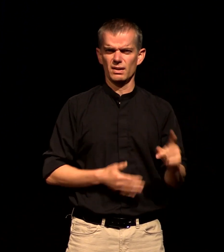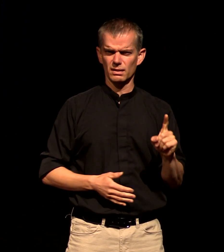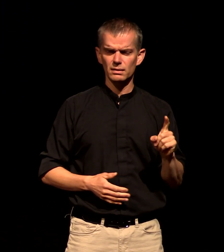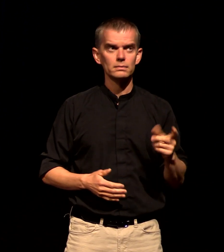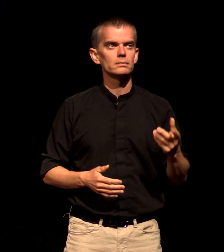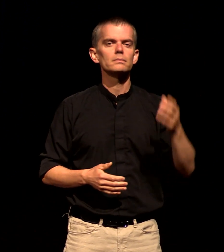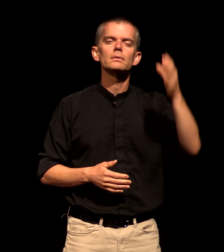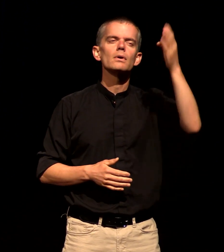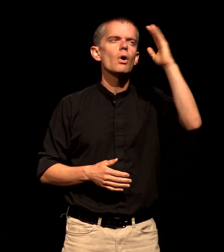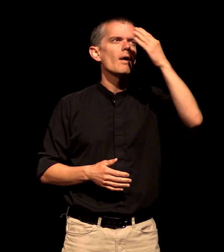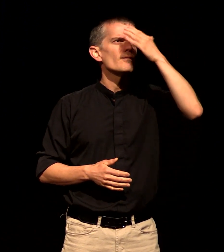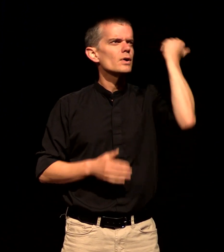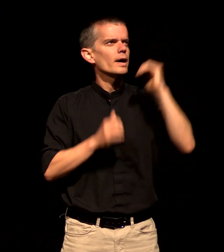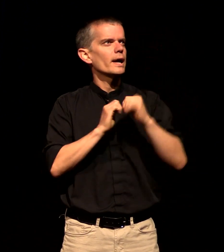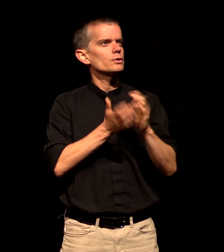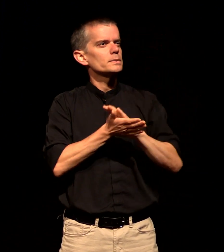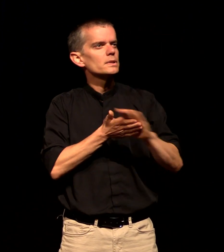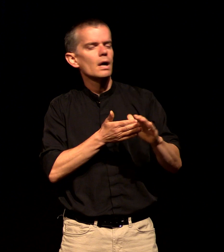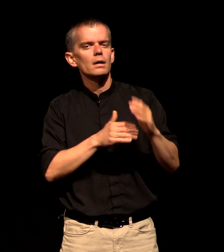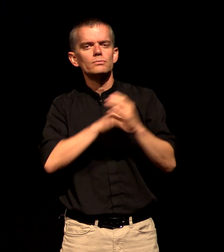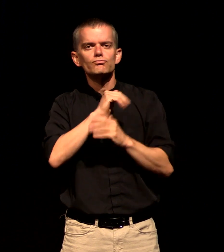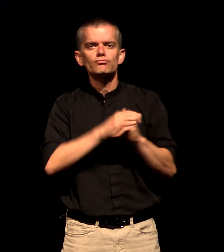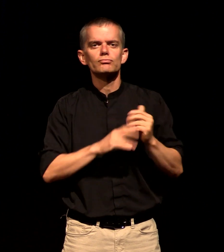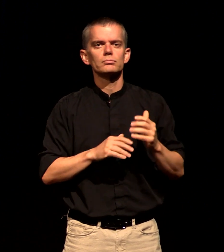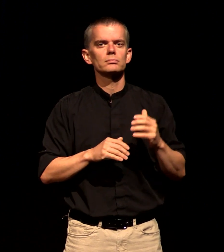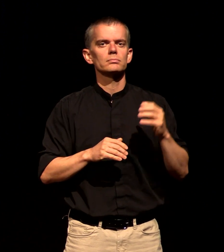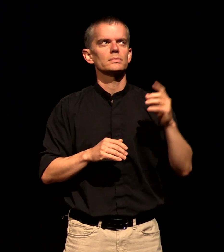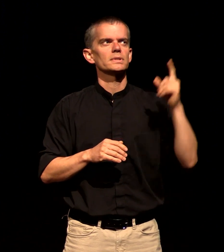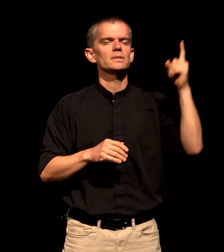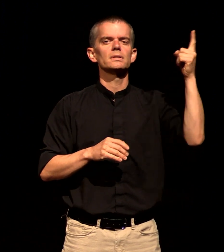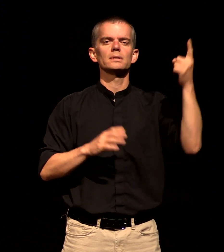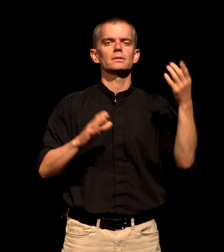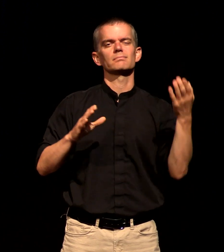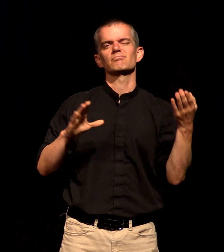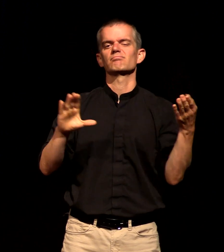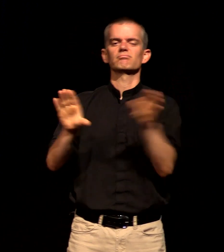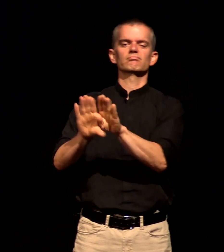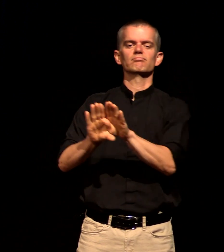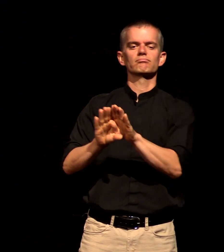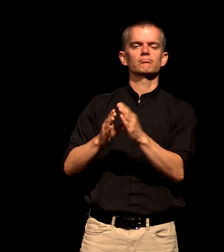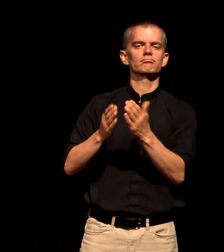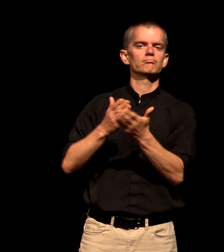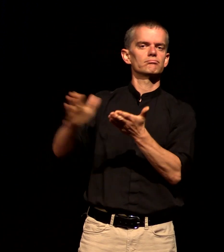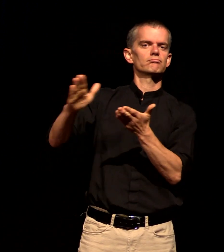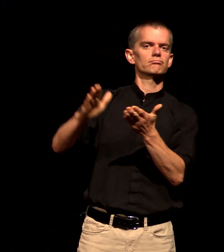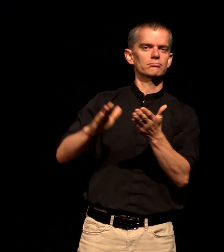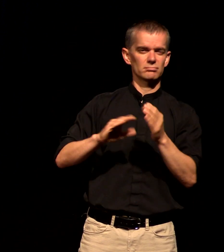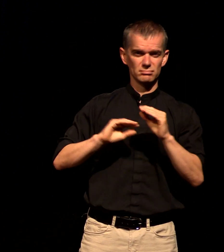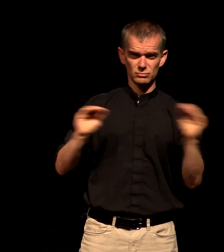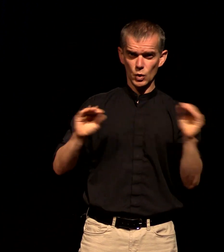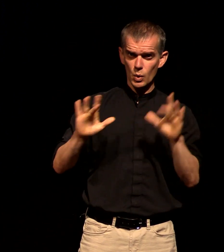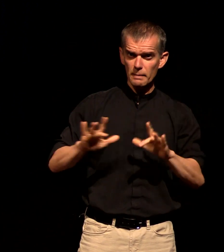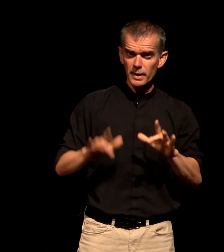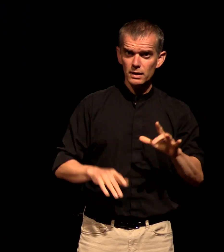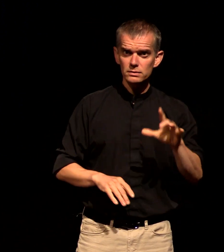gracious? Has he slammed the door on his compassion? As you